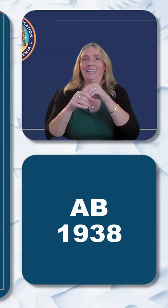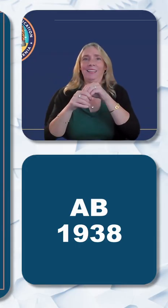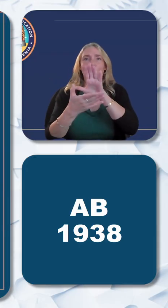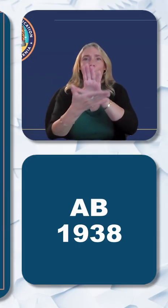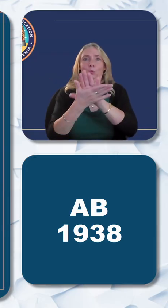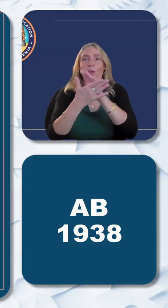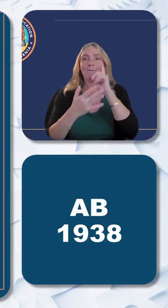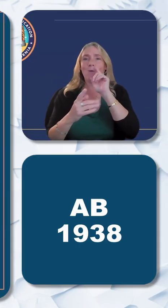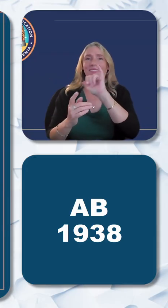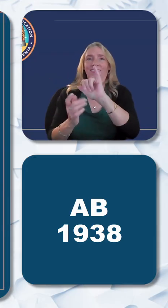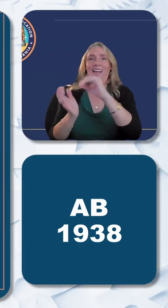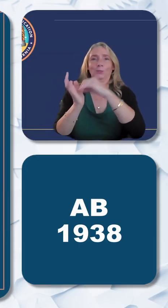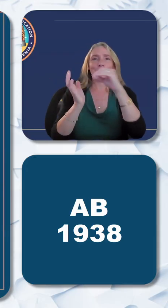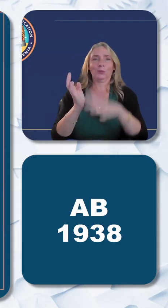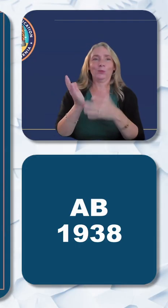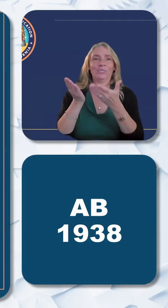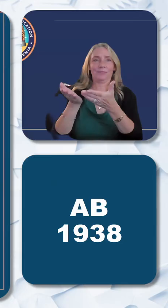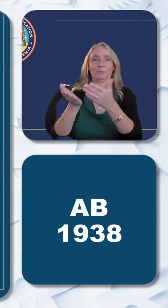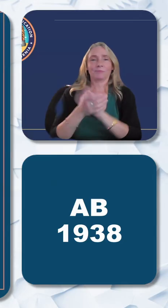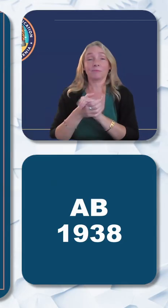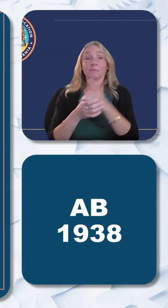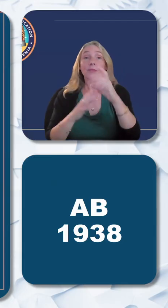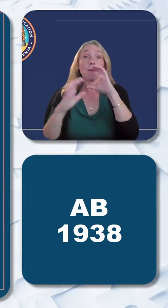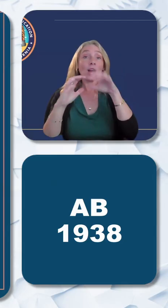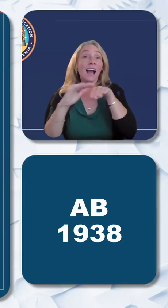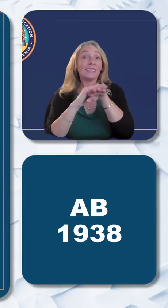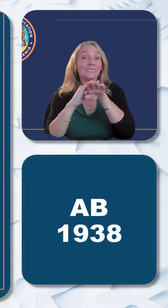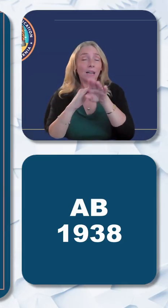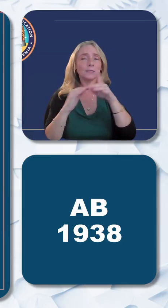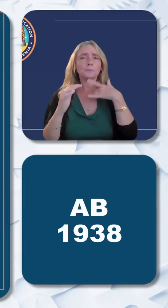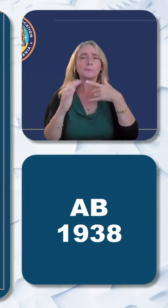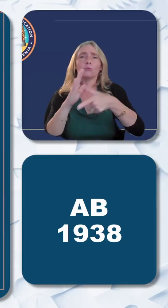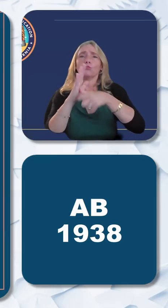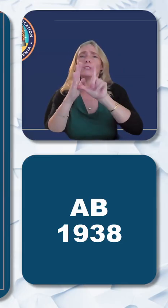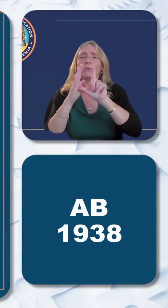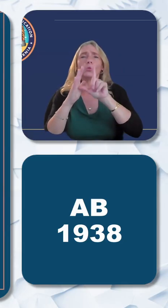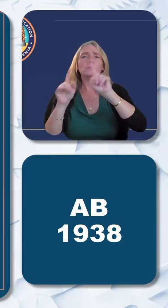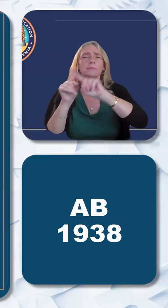Child, and all of the variables that are Included for that student.